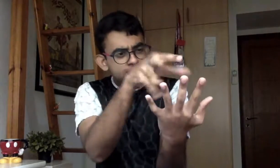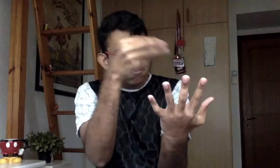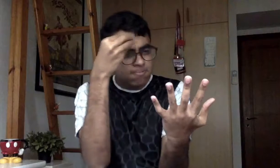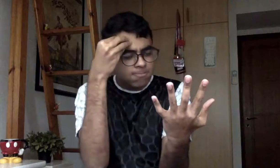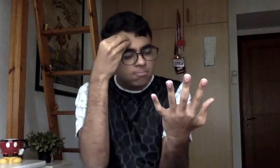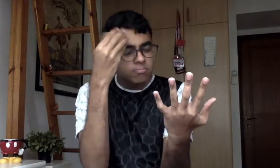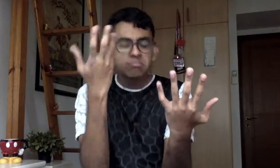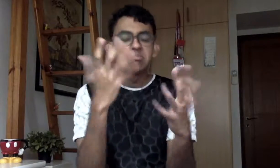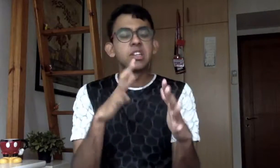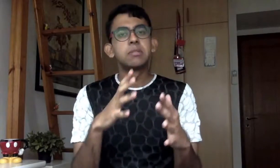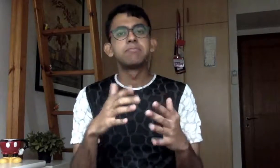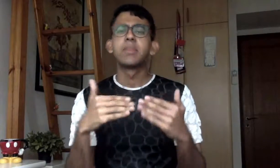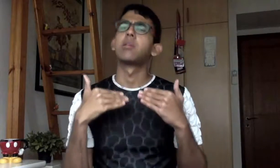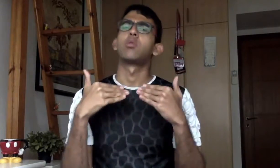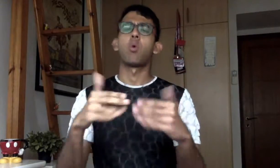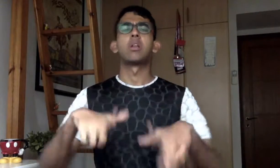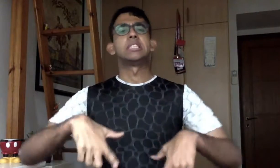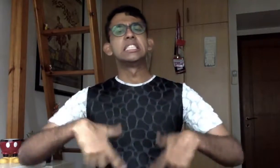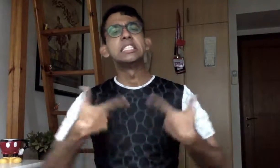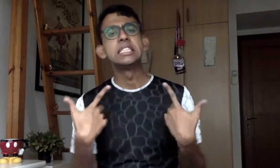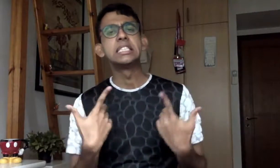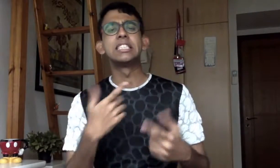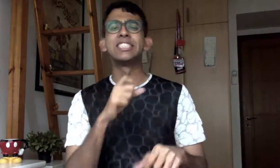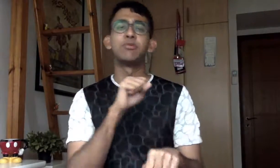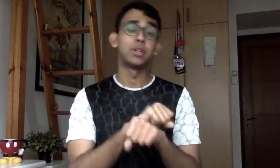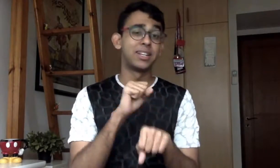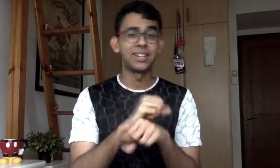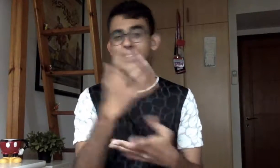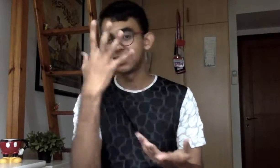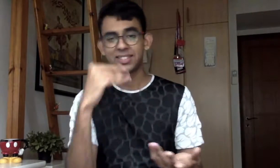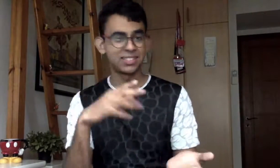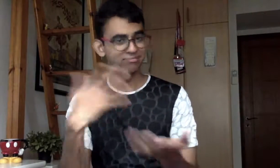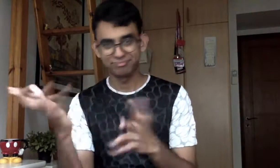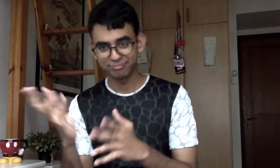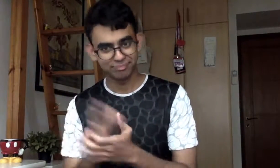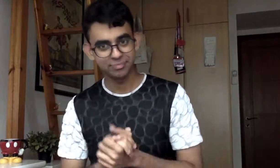So I kept these in mind, and went on, you know, living and working and sleeping.